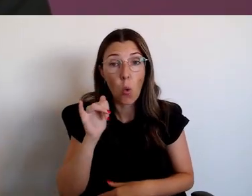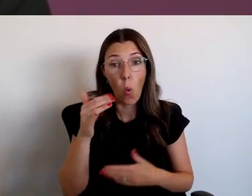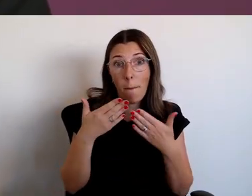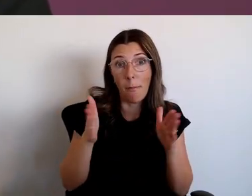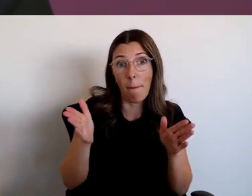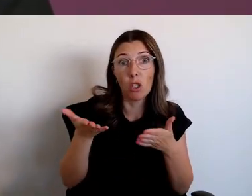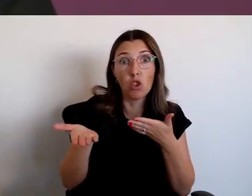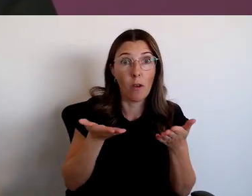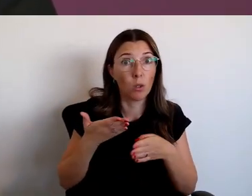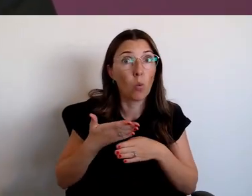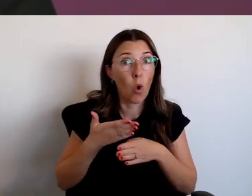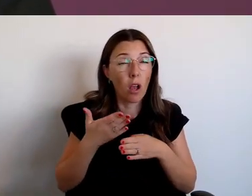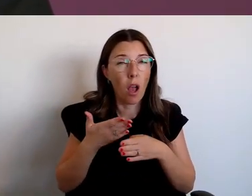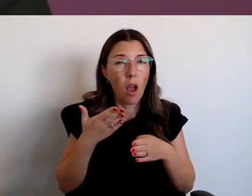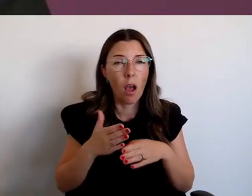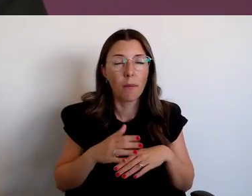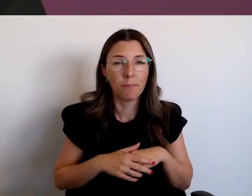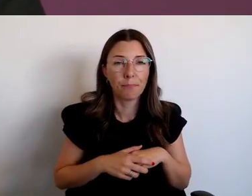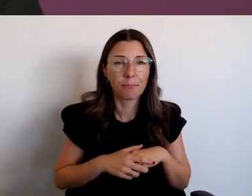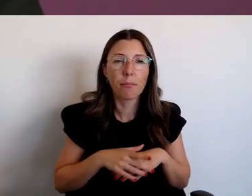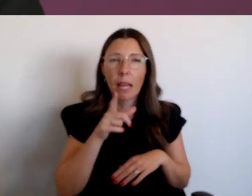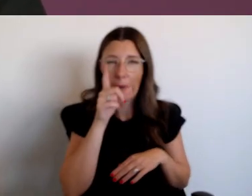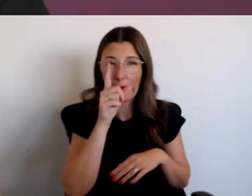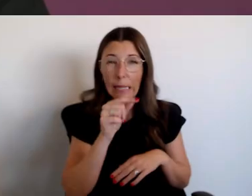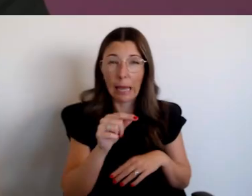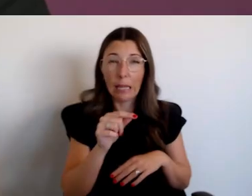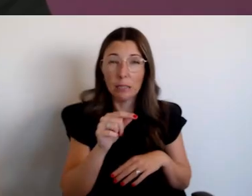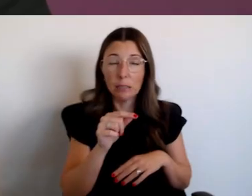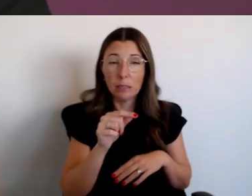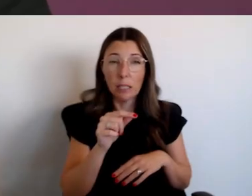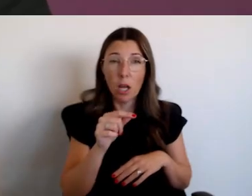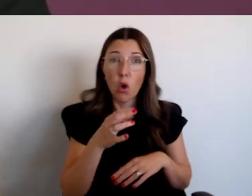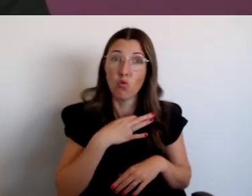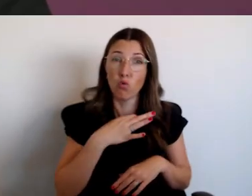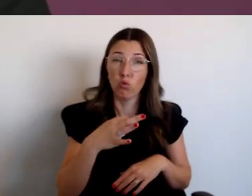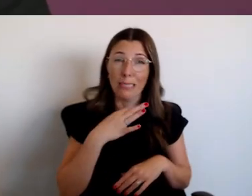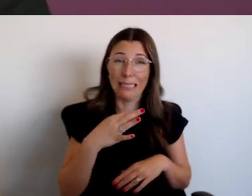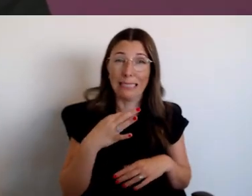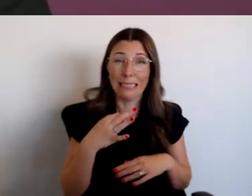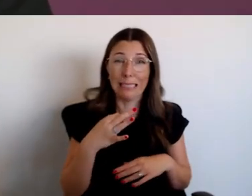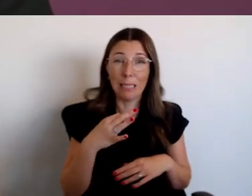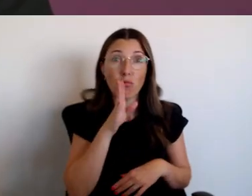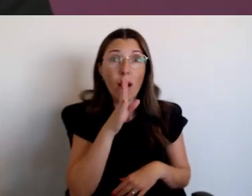And this can result in the risk of sensitive information being leaked.